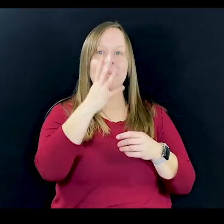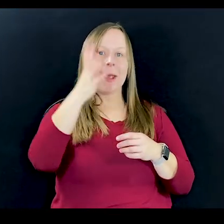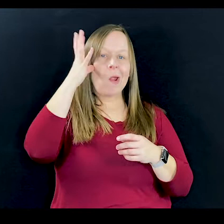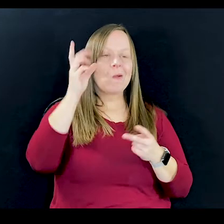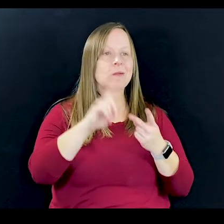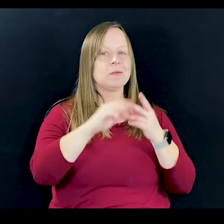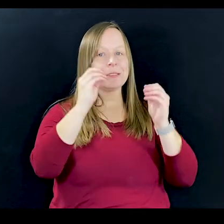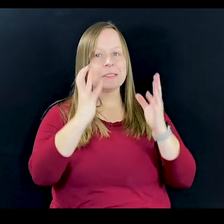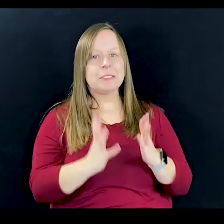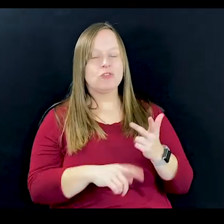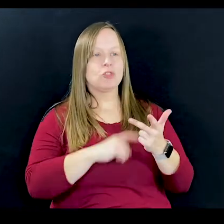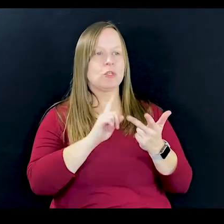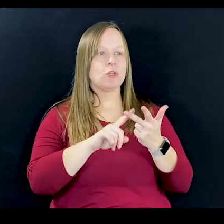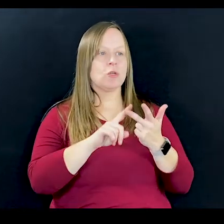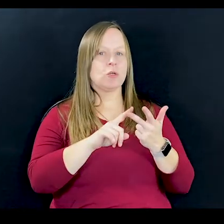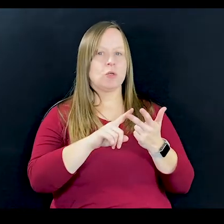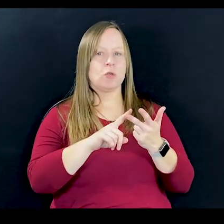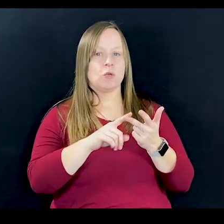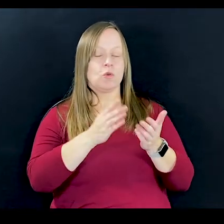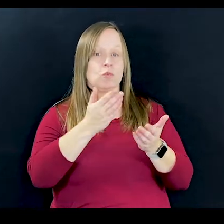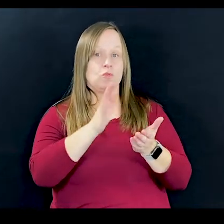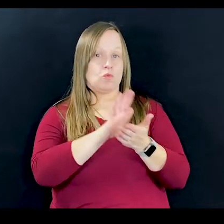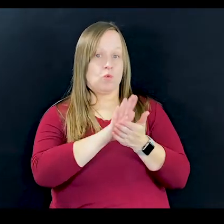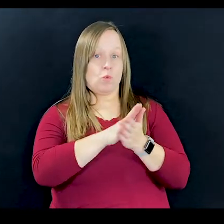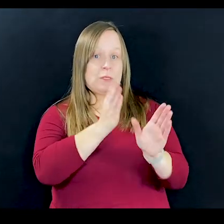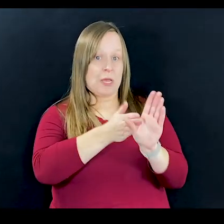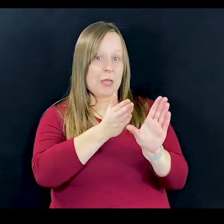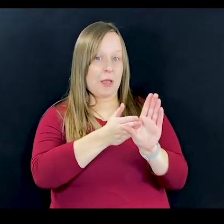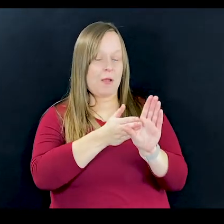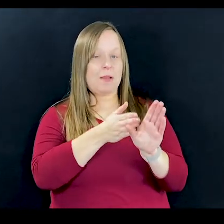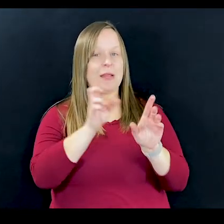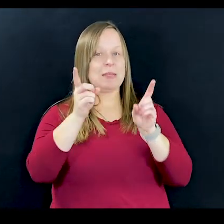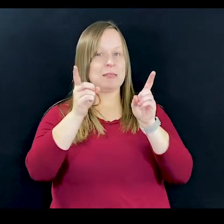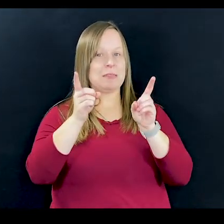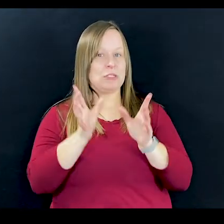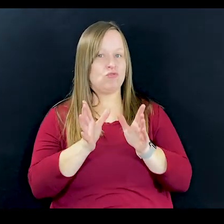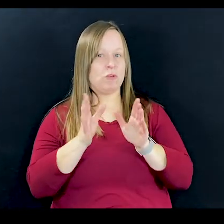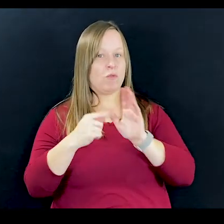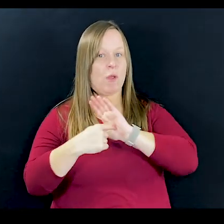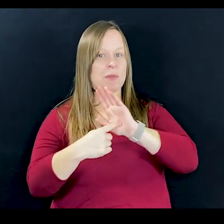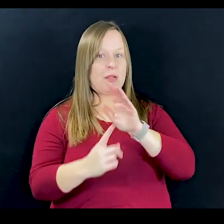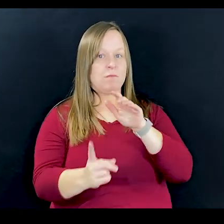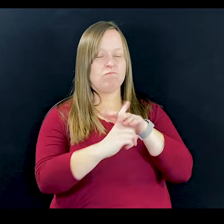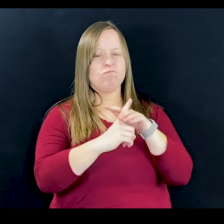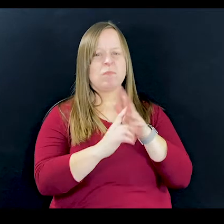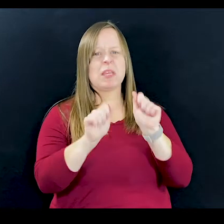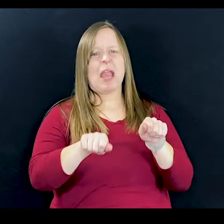parents, teachers, a school psychologist, and a District representative and it can